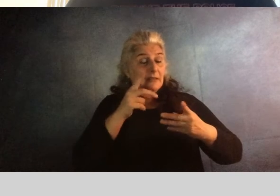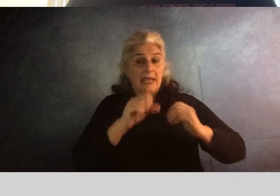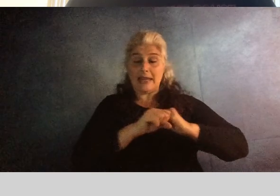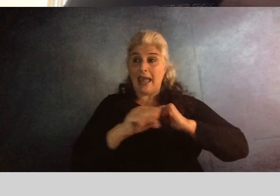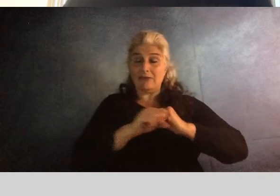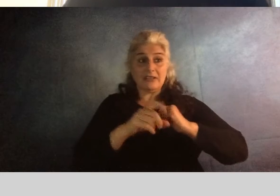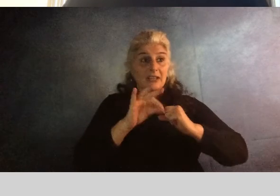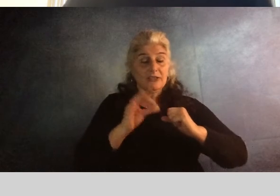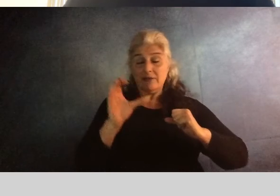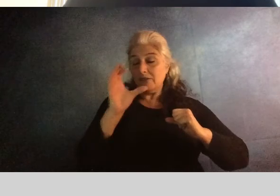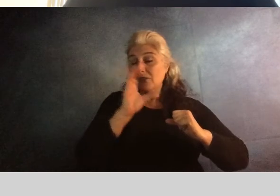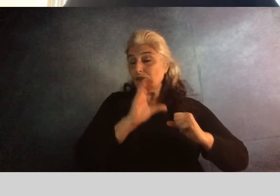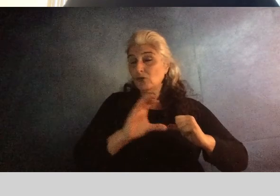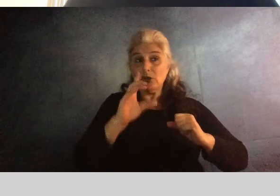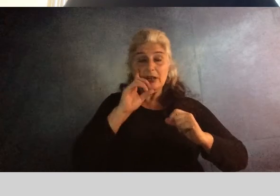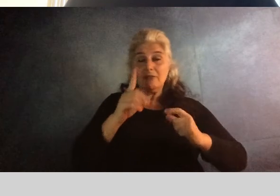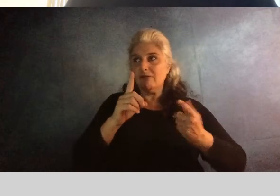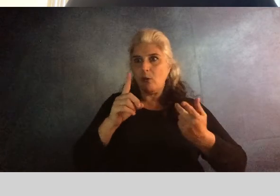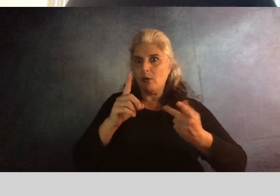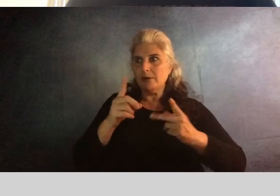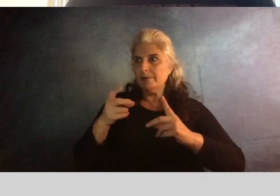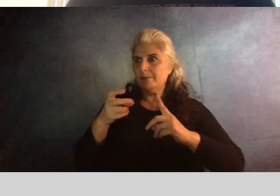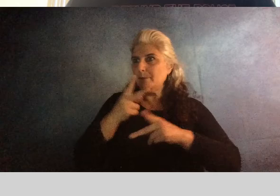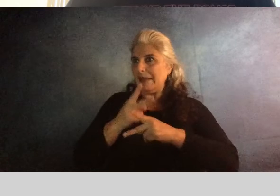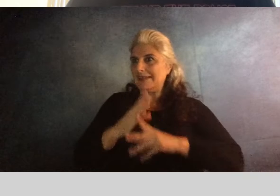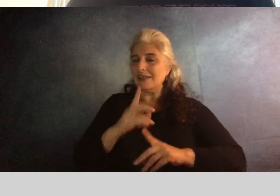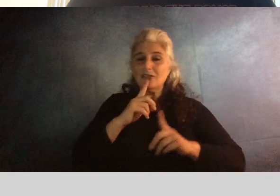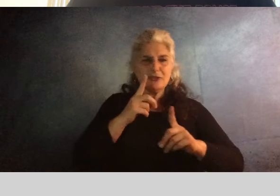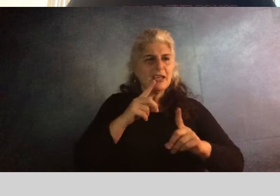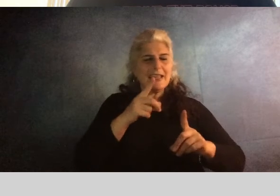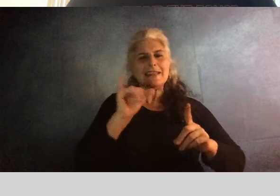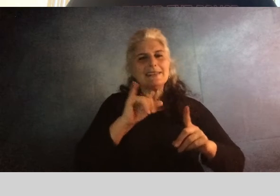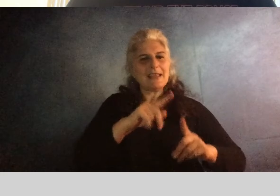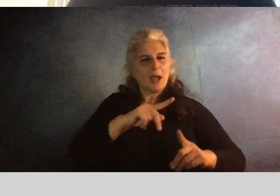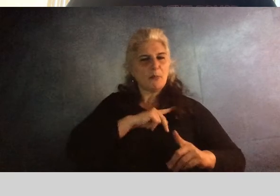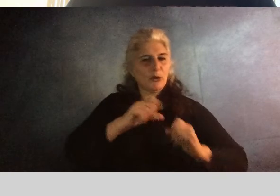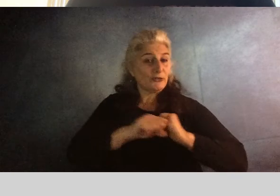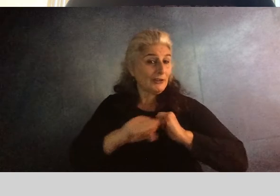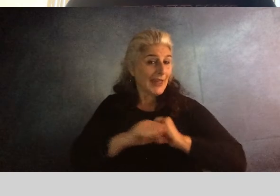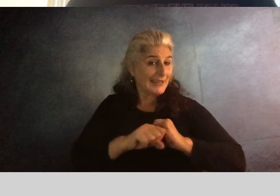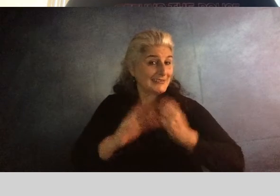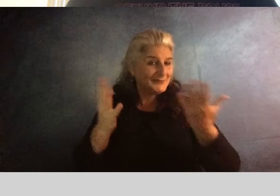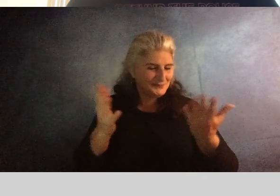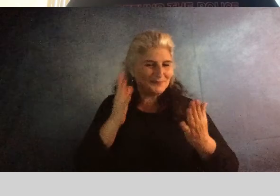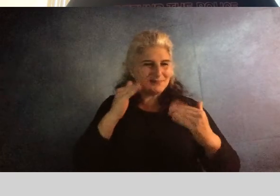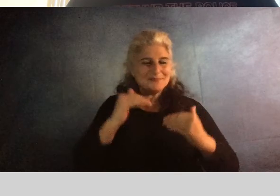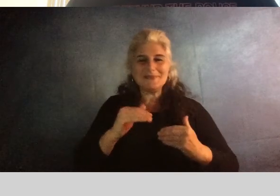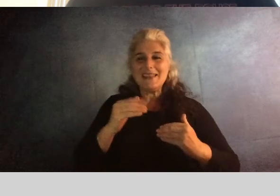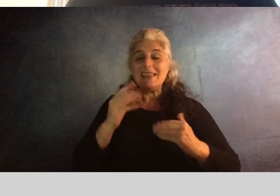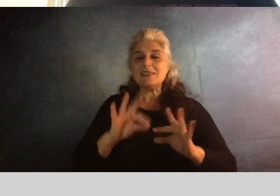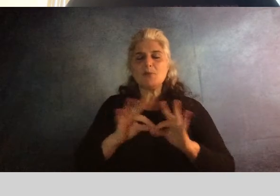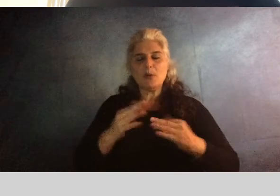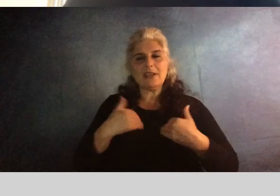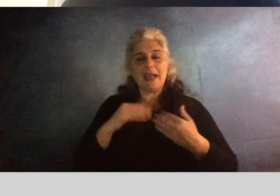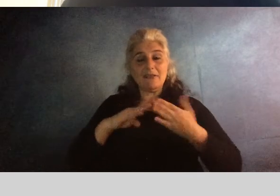basically personal ads for open source projects. Check it out. 2, a community and a sustainable way to grow it.